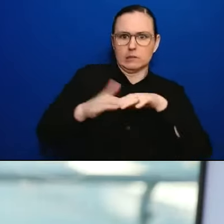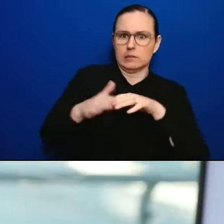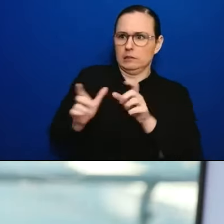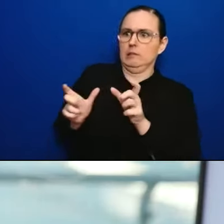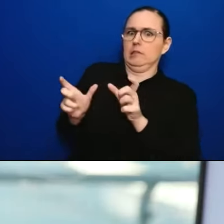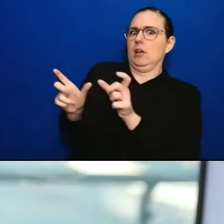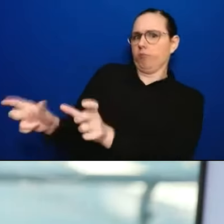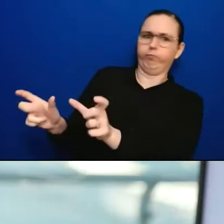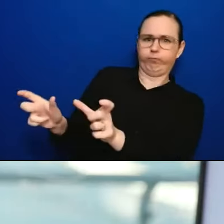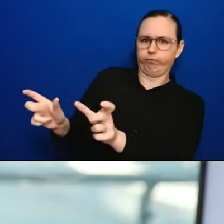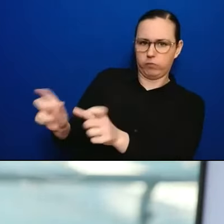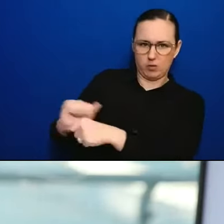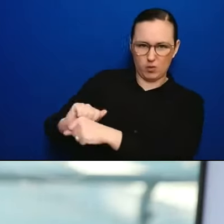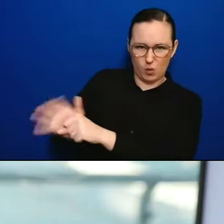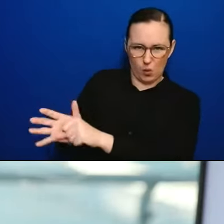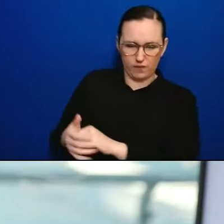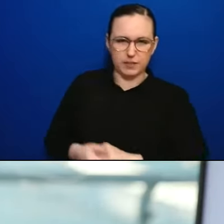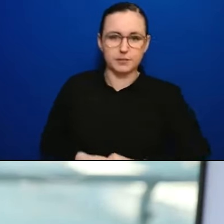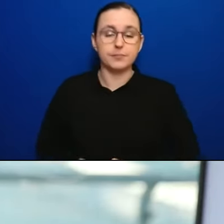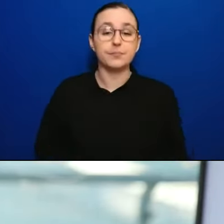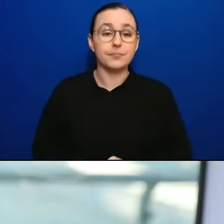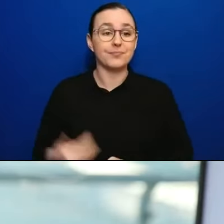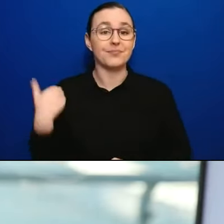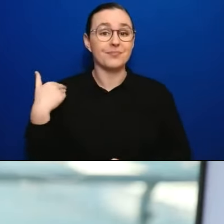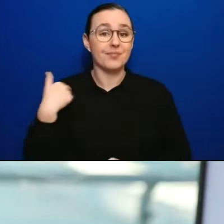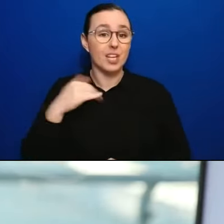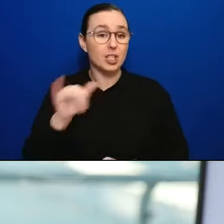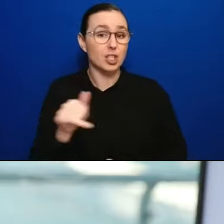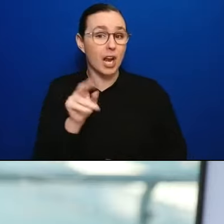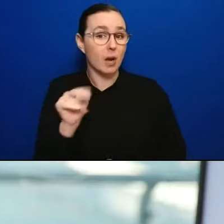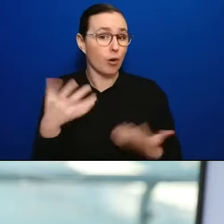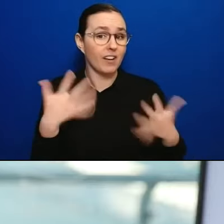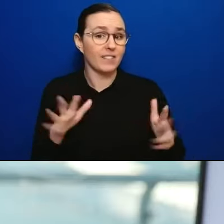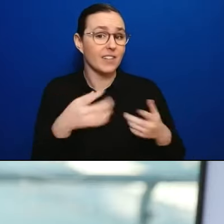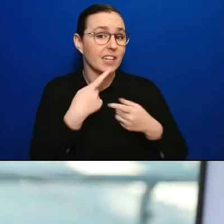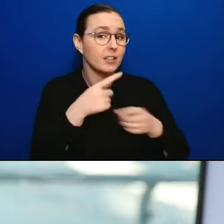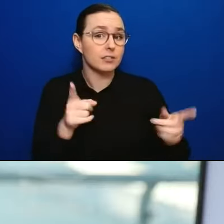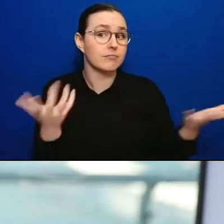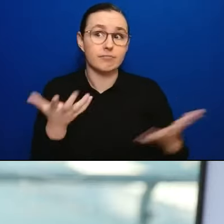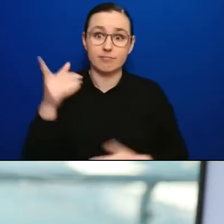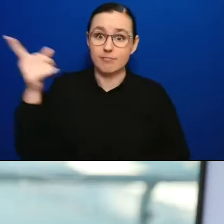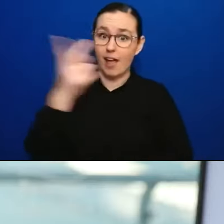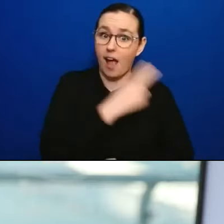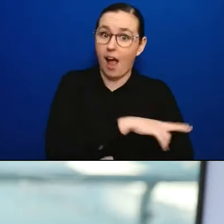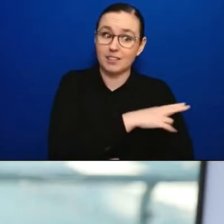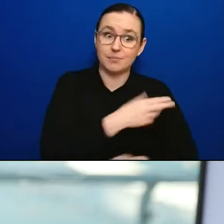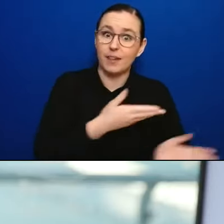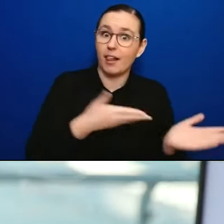are somebody vulnerable. So in that light, in mid January we shared that we are